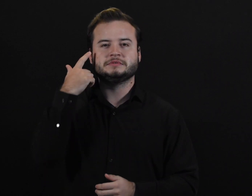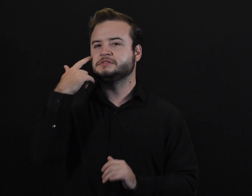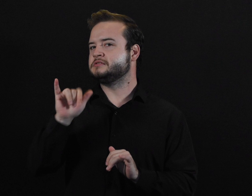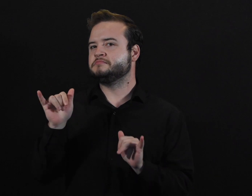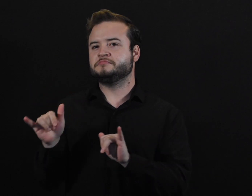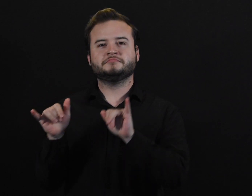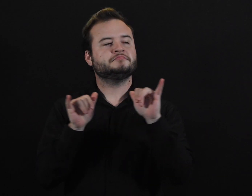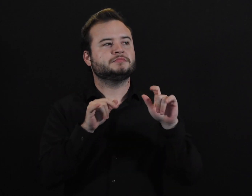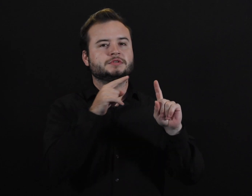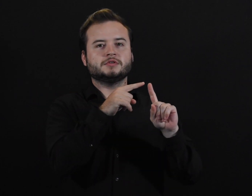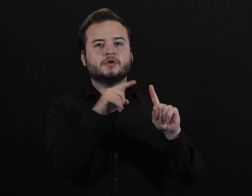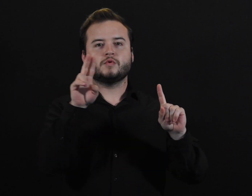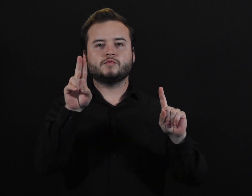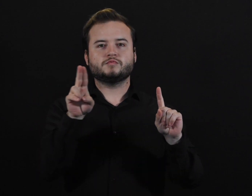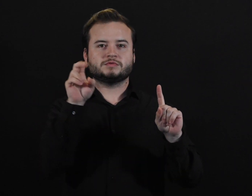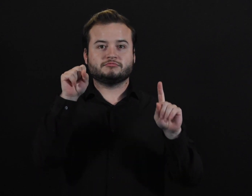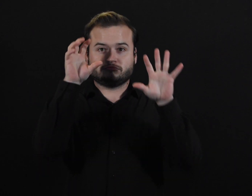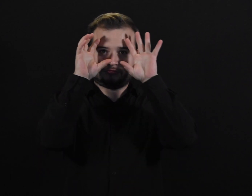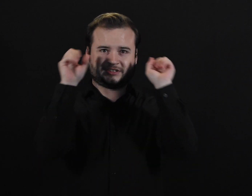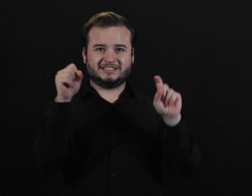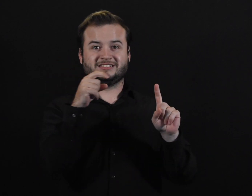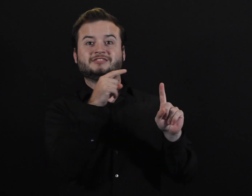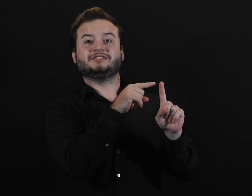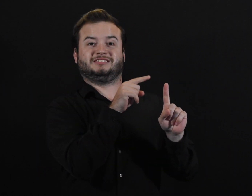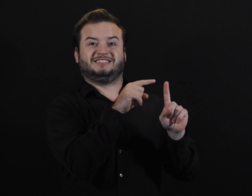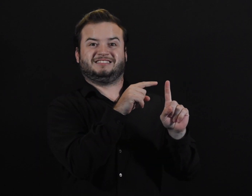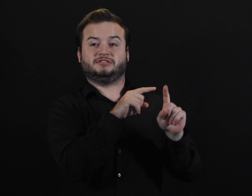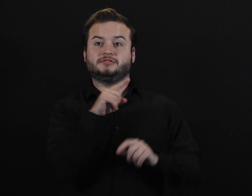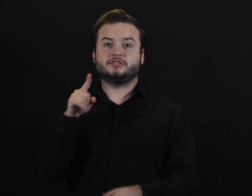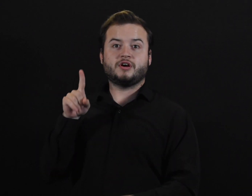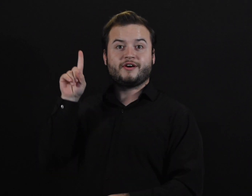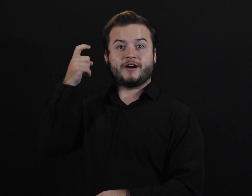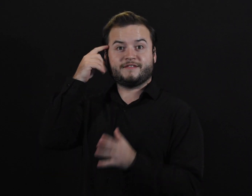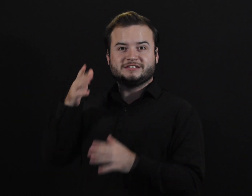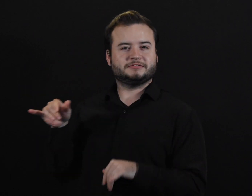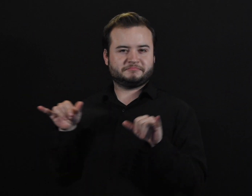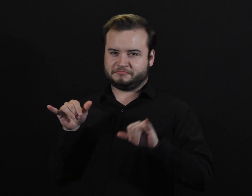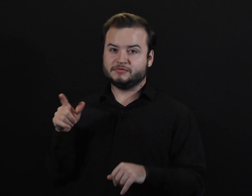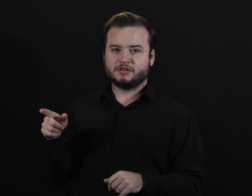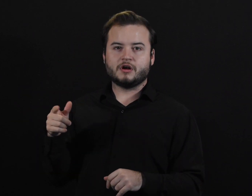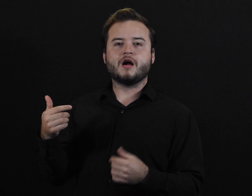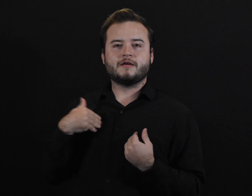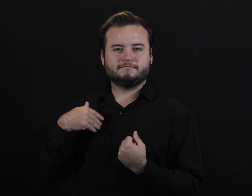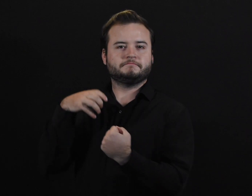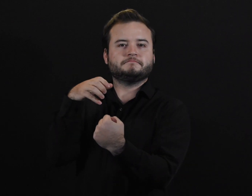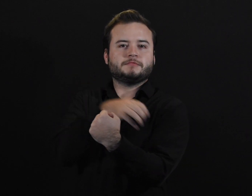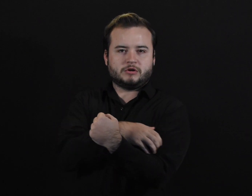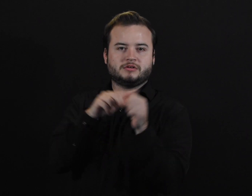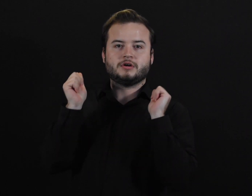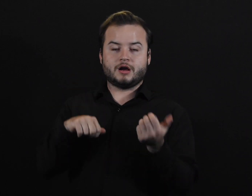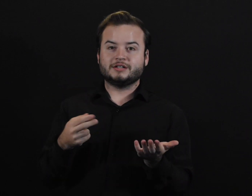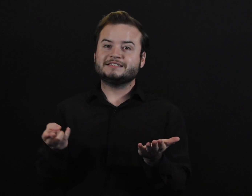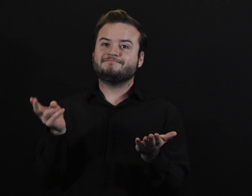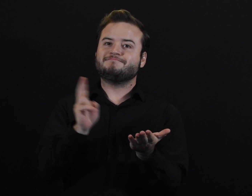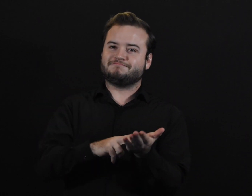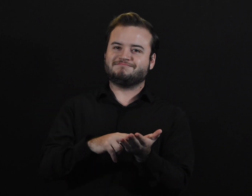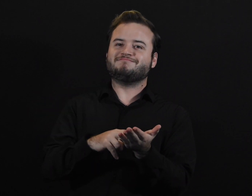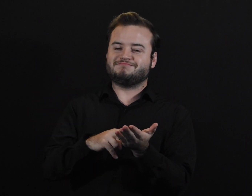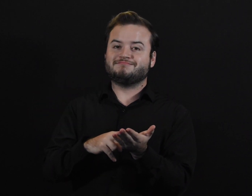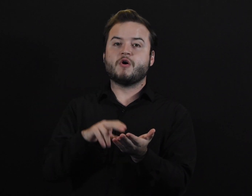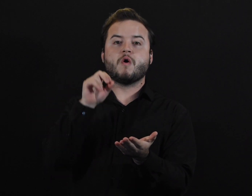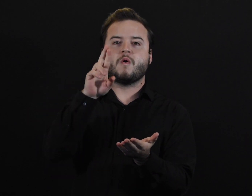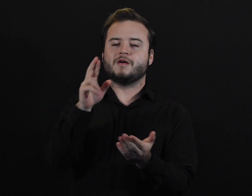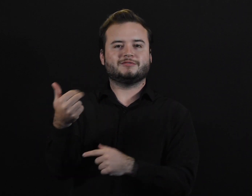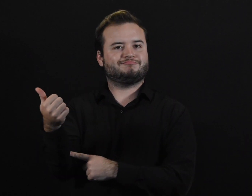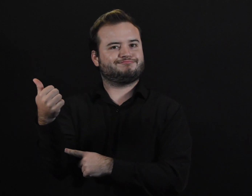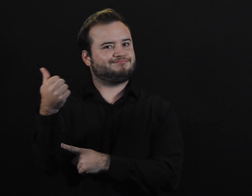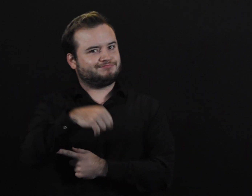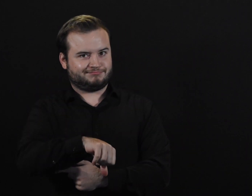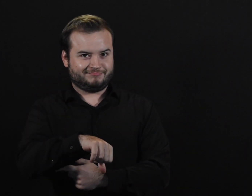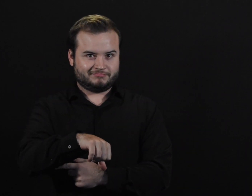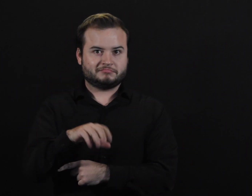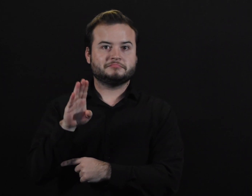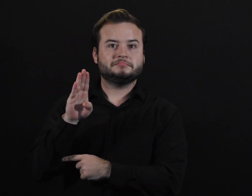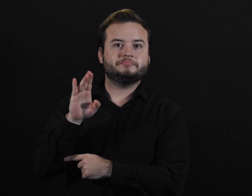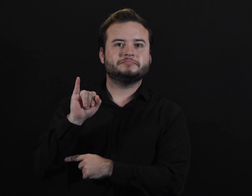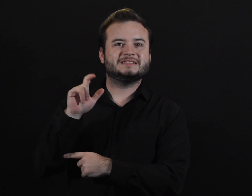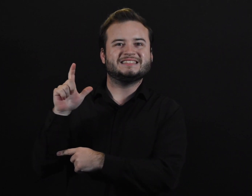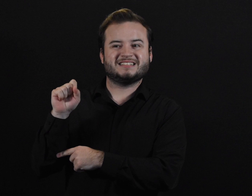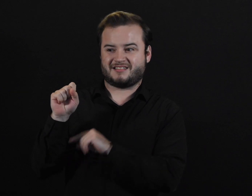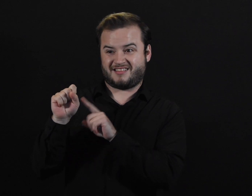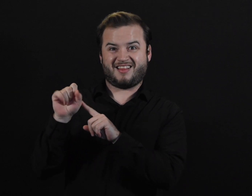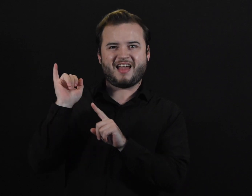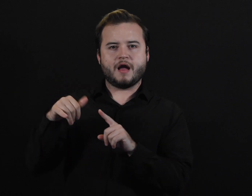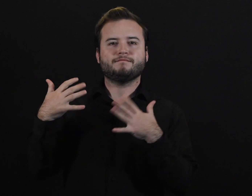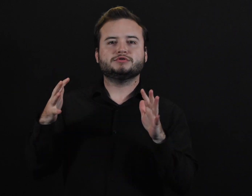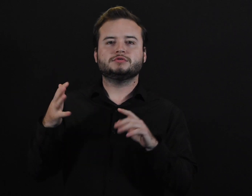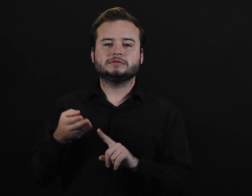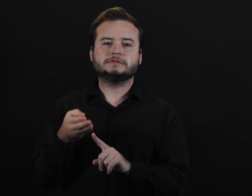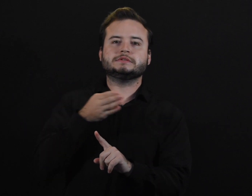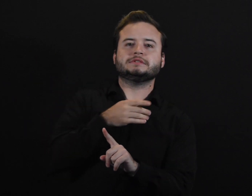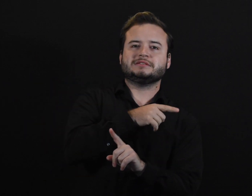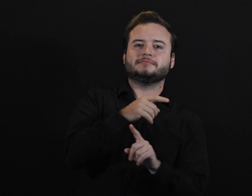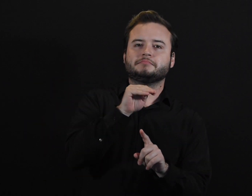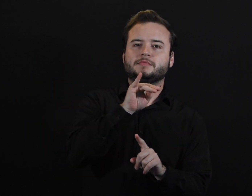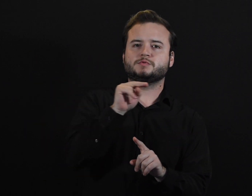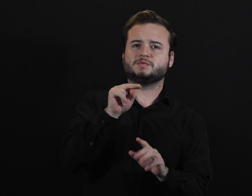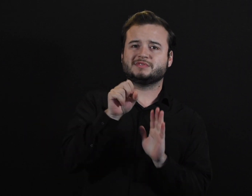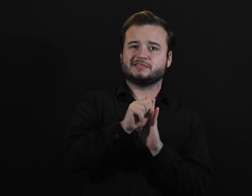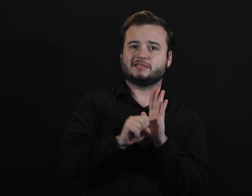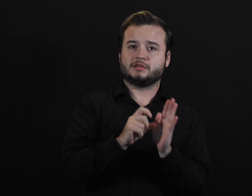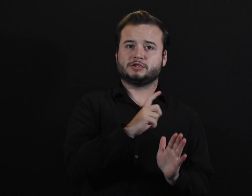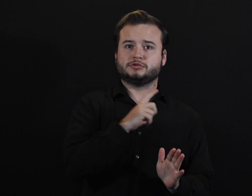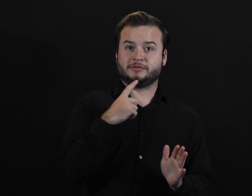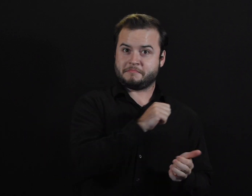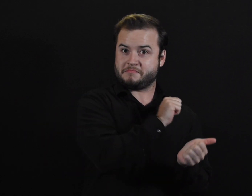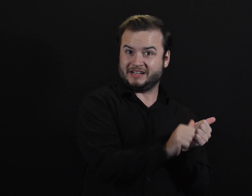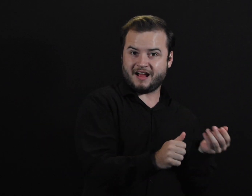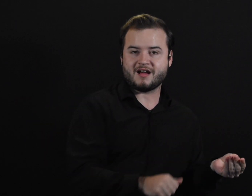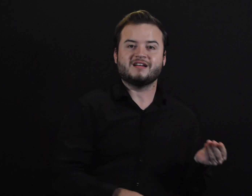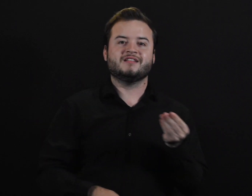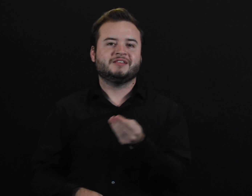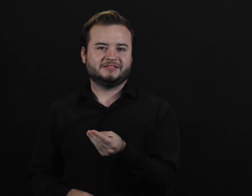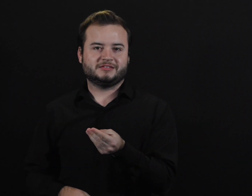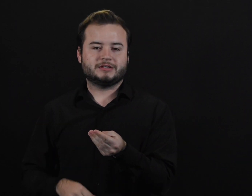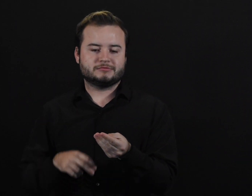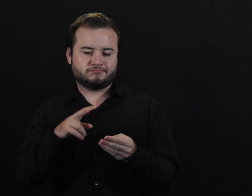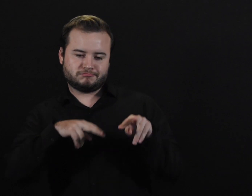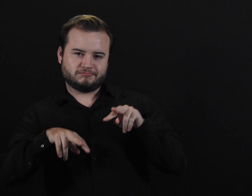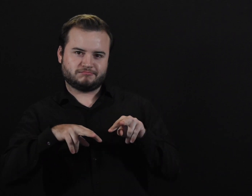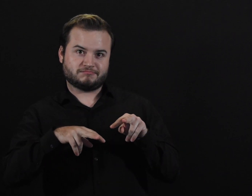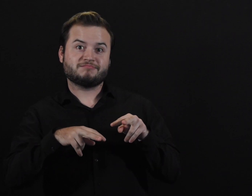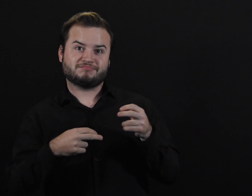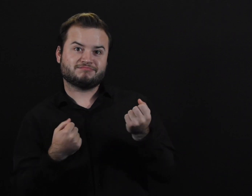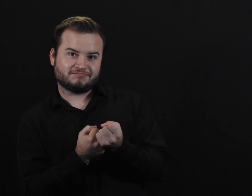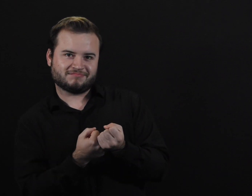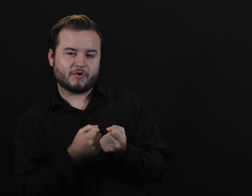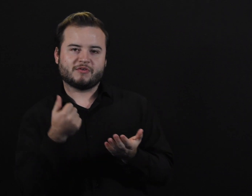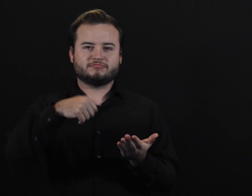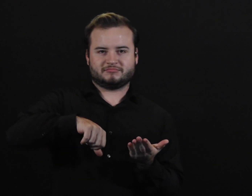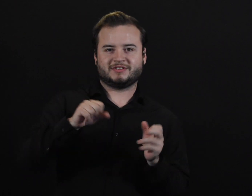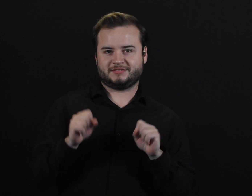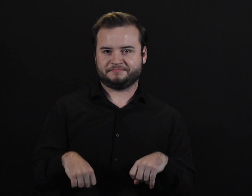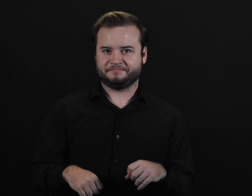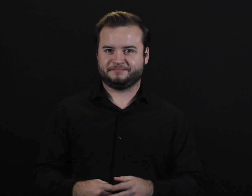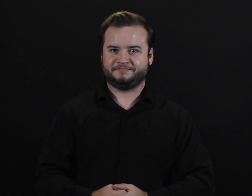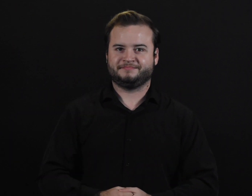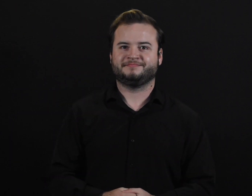Similar to the US President, the Governor has the power to sign or veto bills passed by the Minnesota State Legislature.